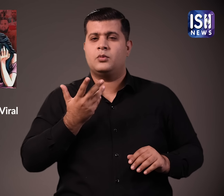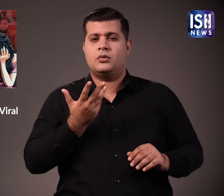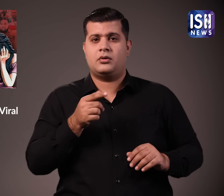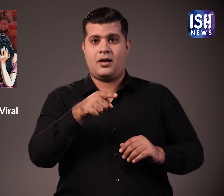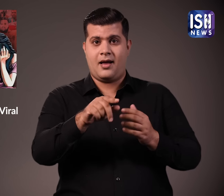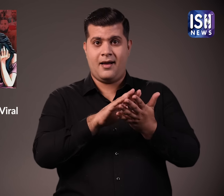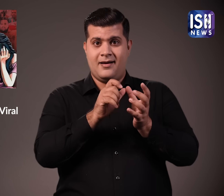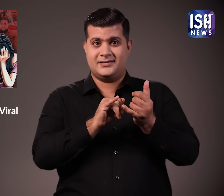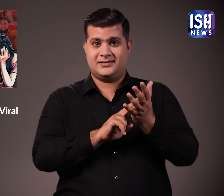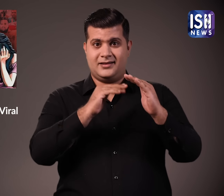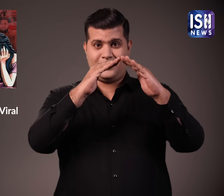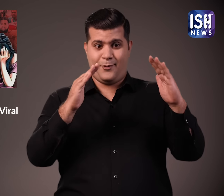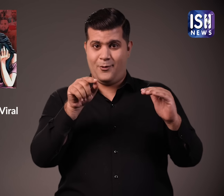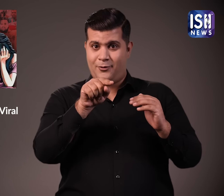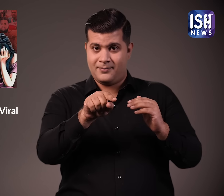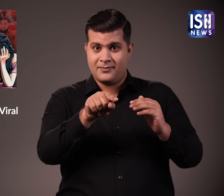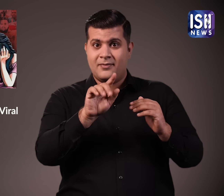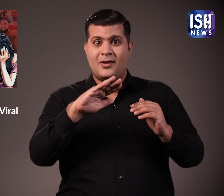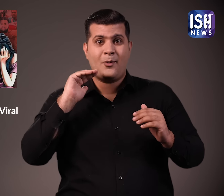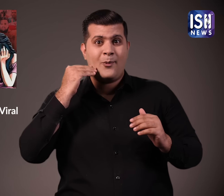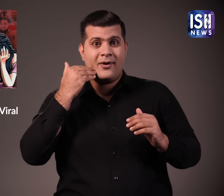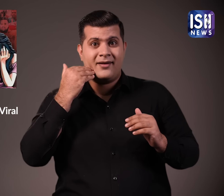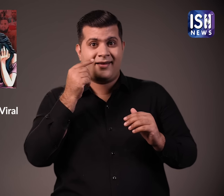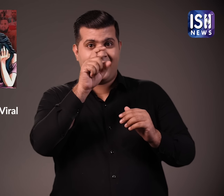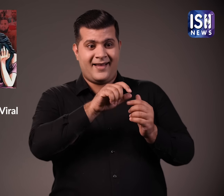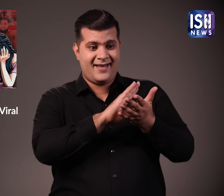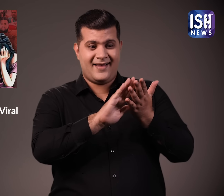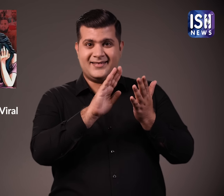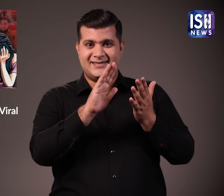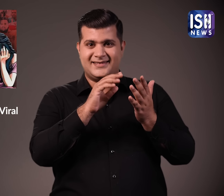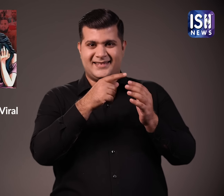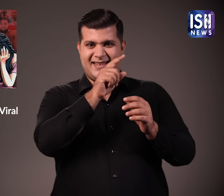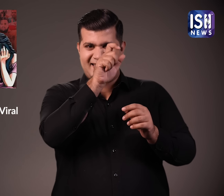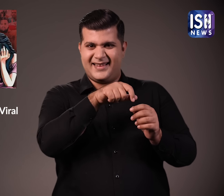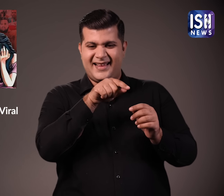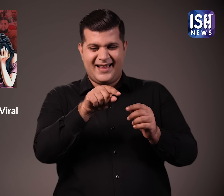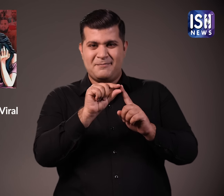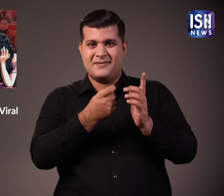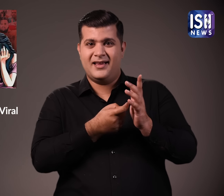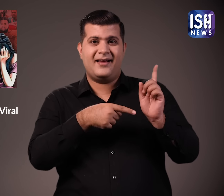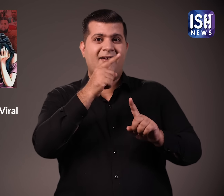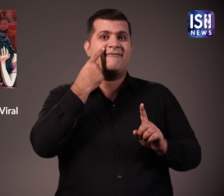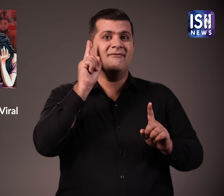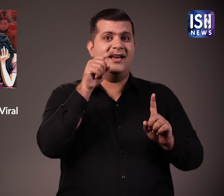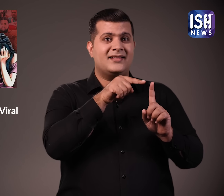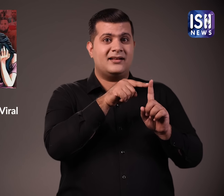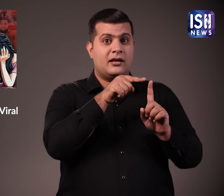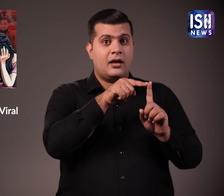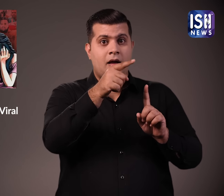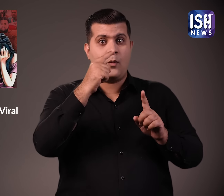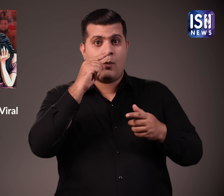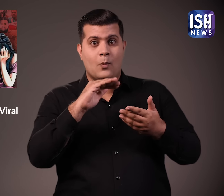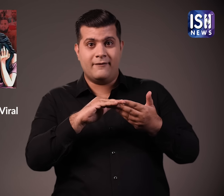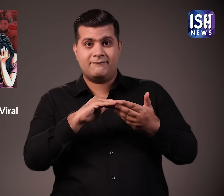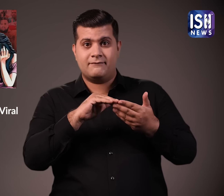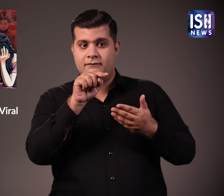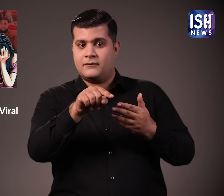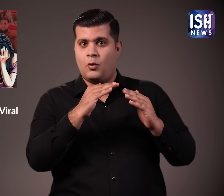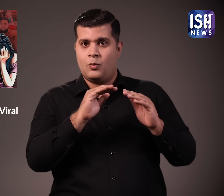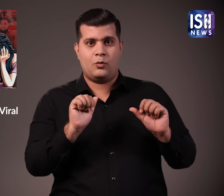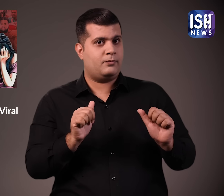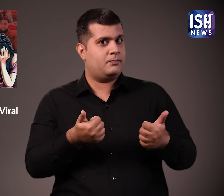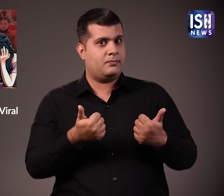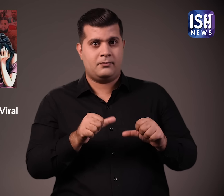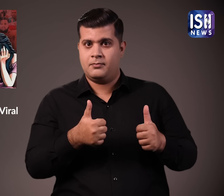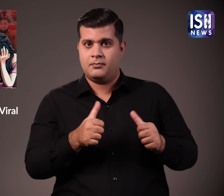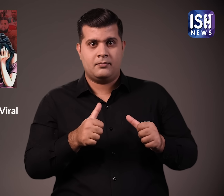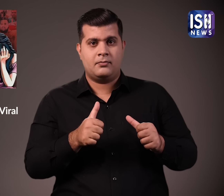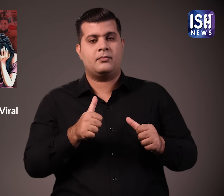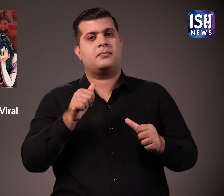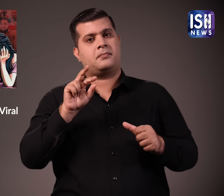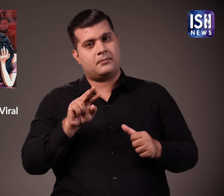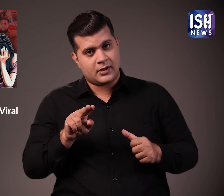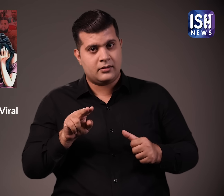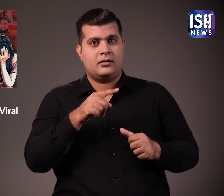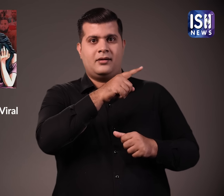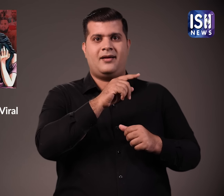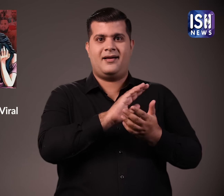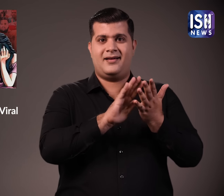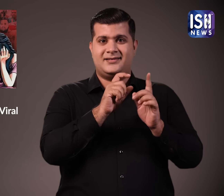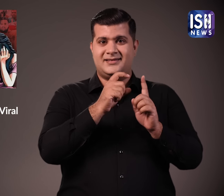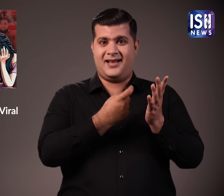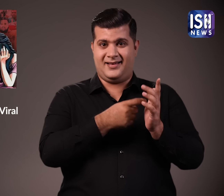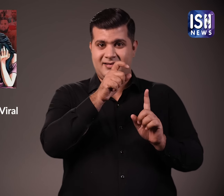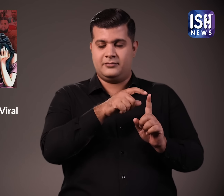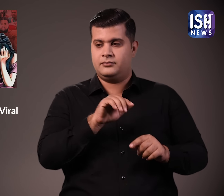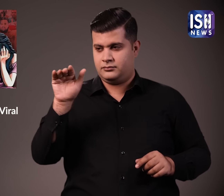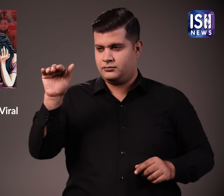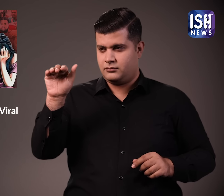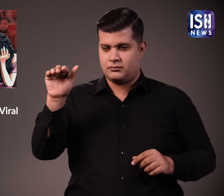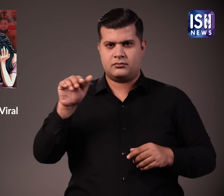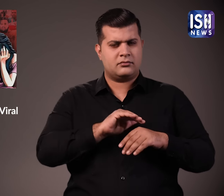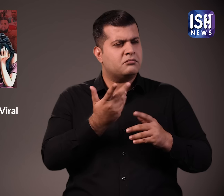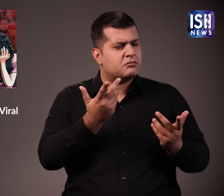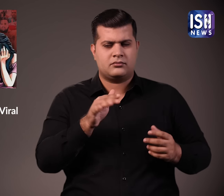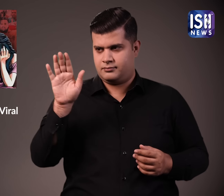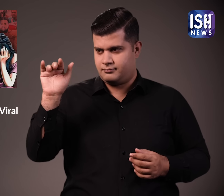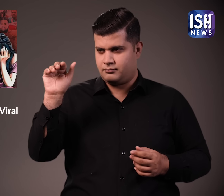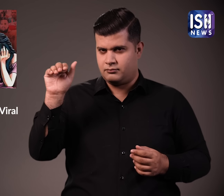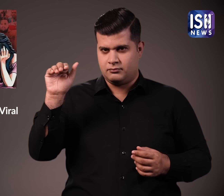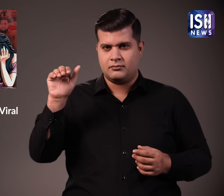She said that whenever Prajwal’s mother and his wife was not at home, HD Revanna would call her